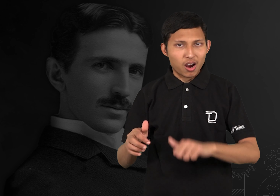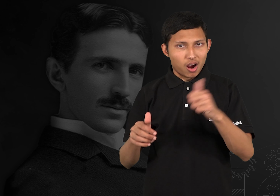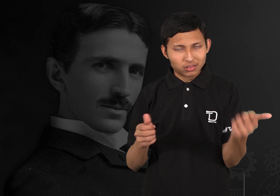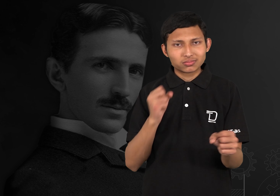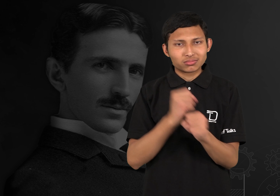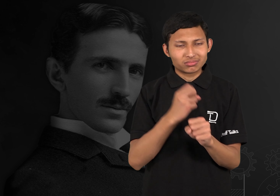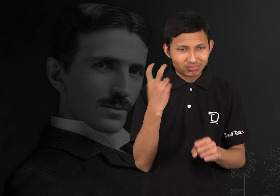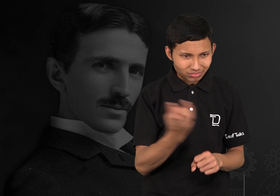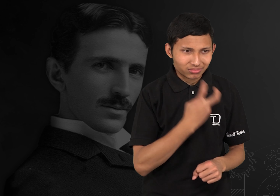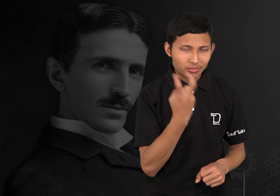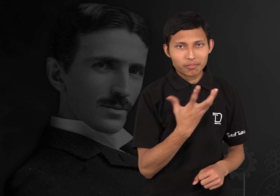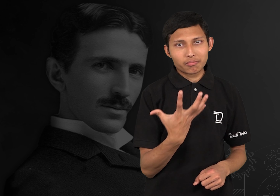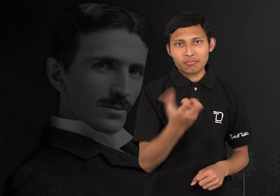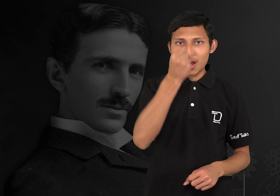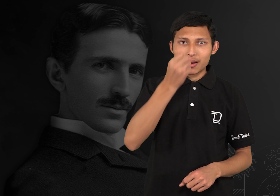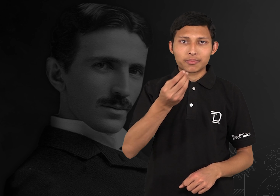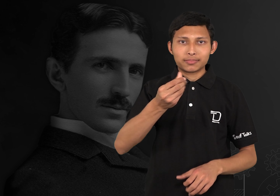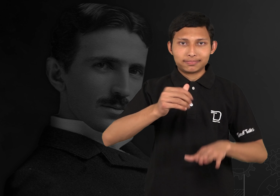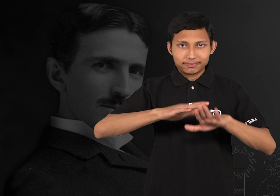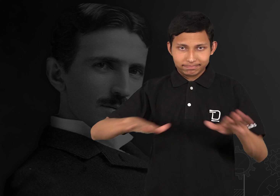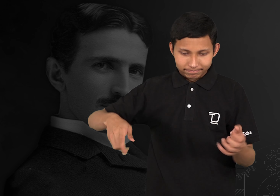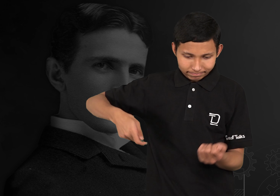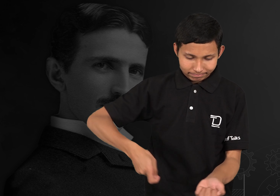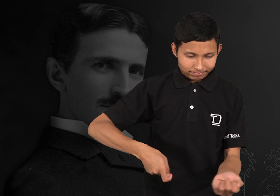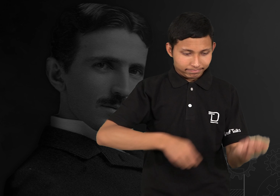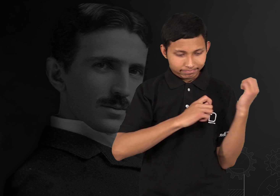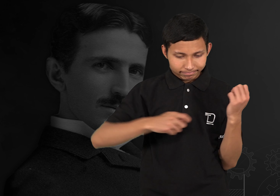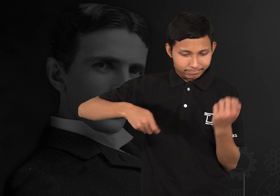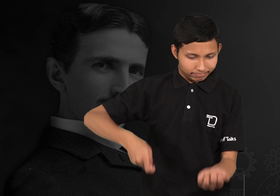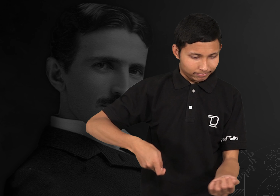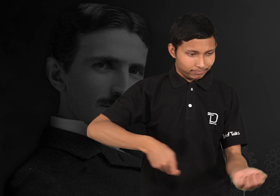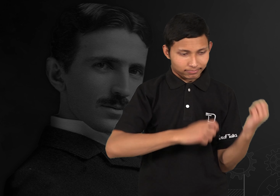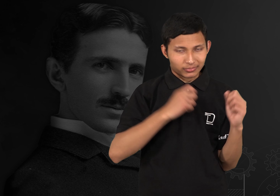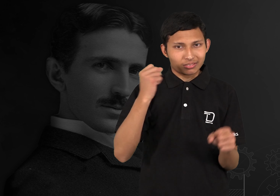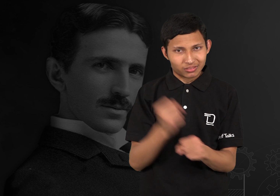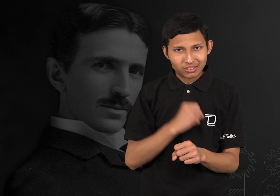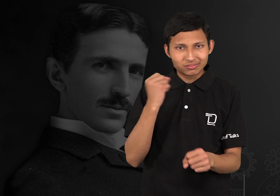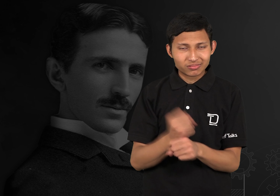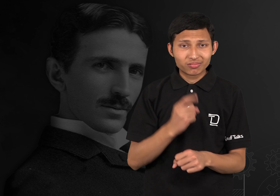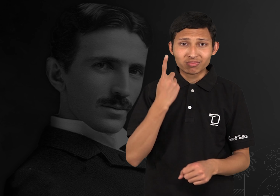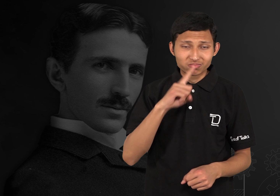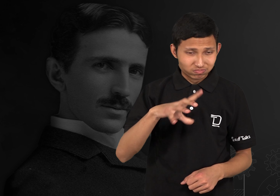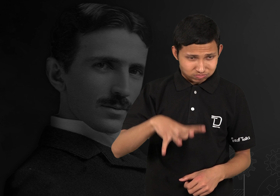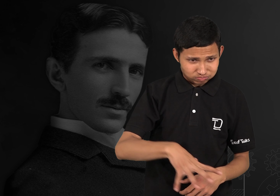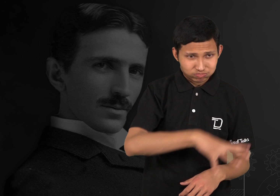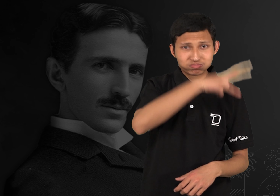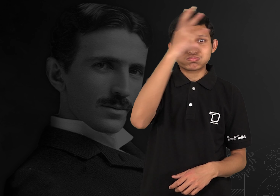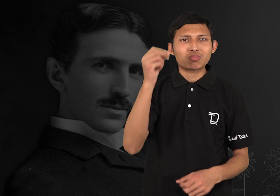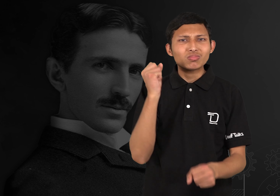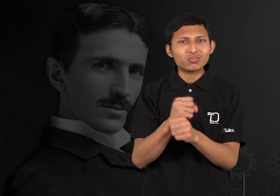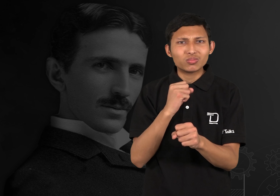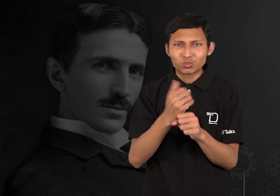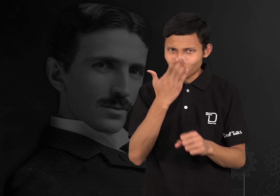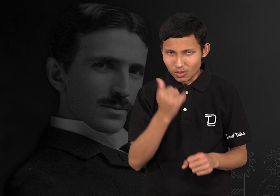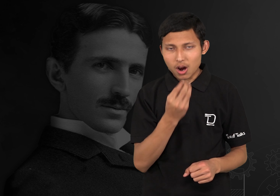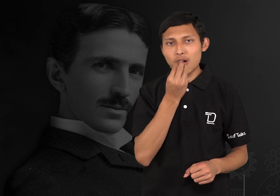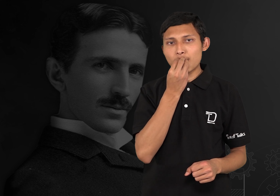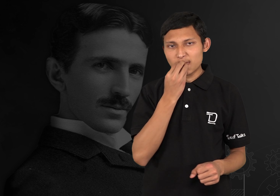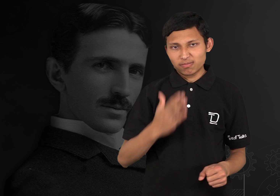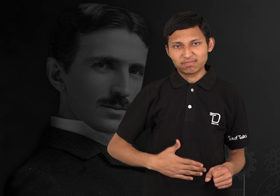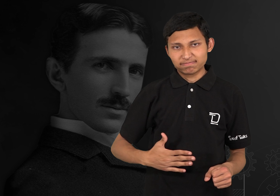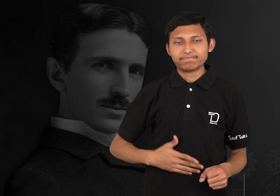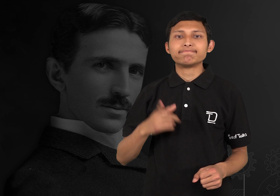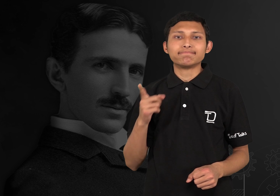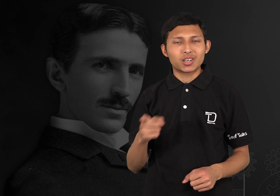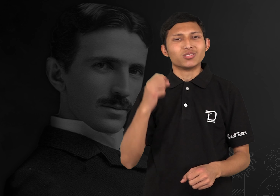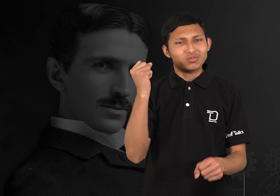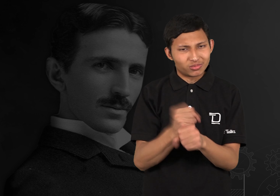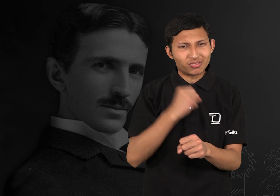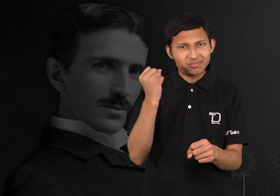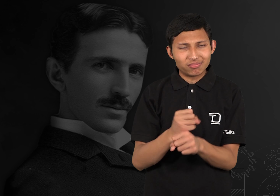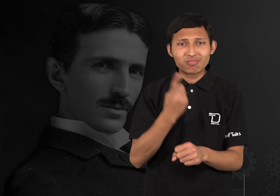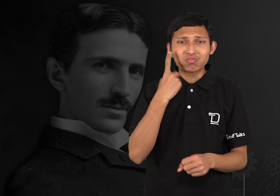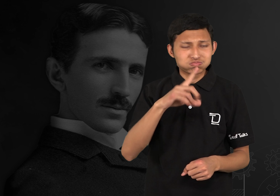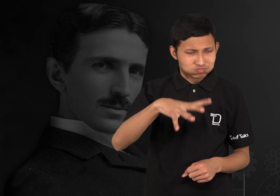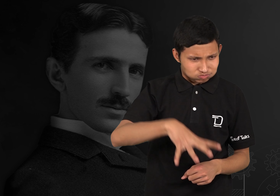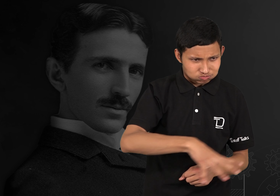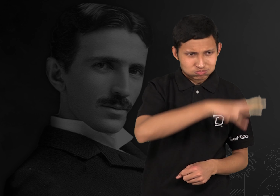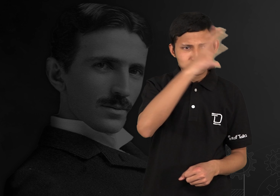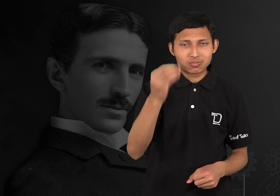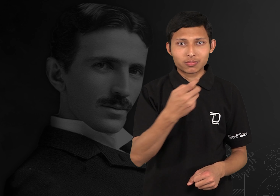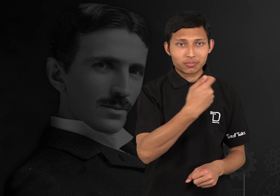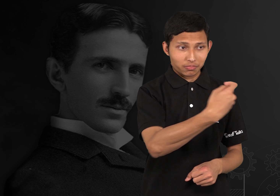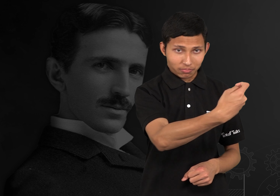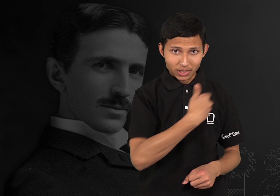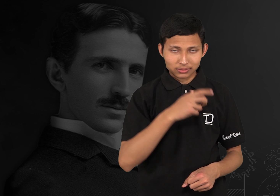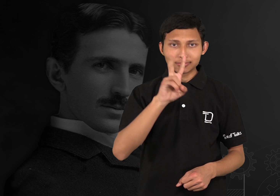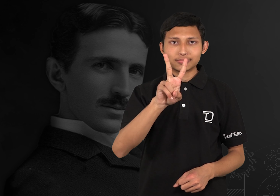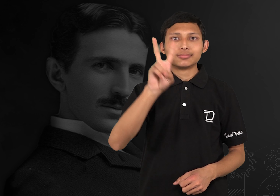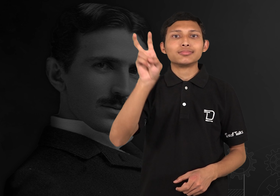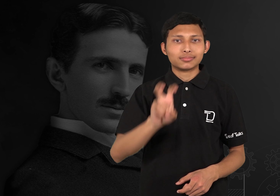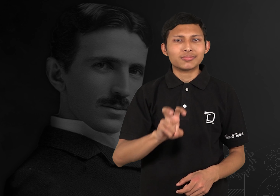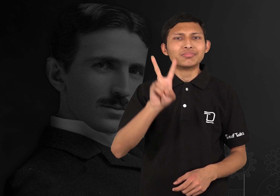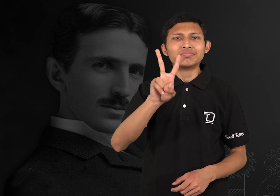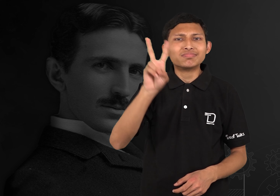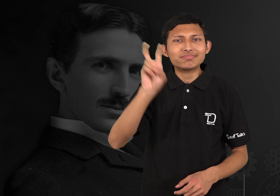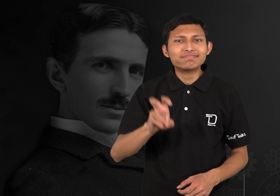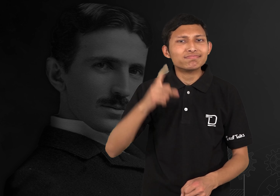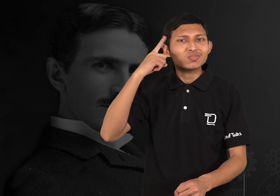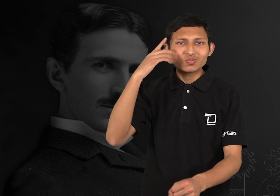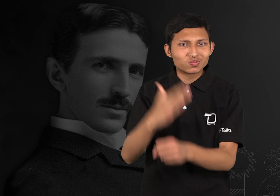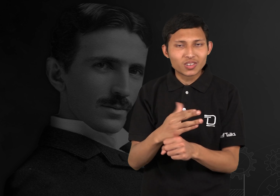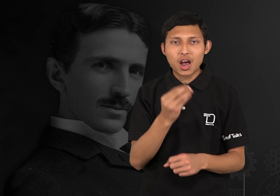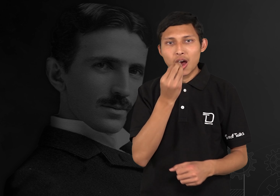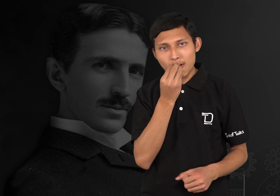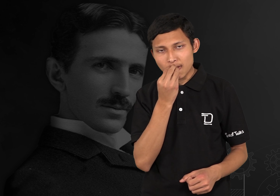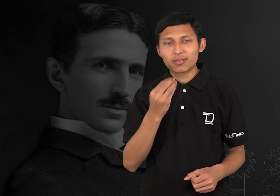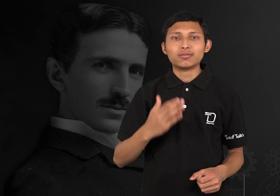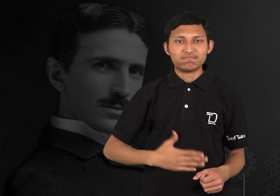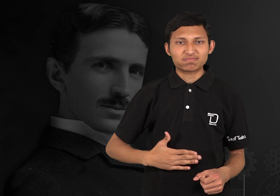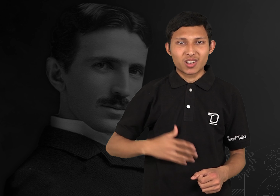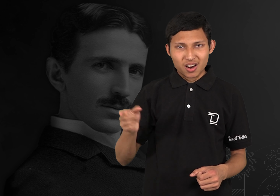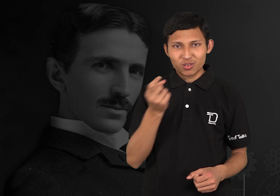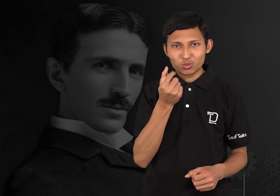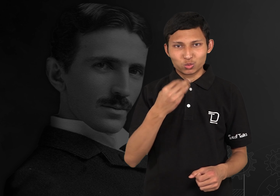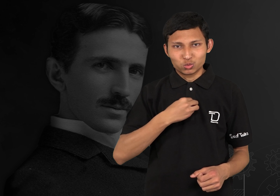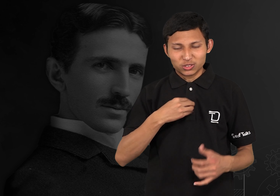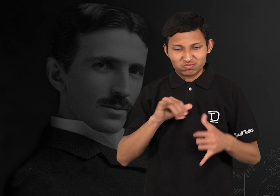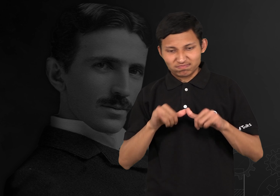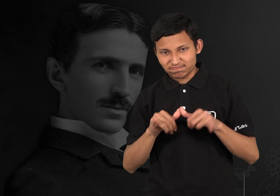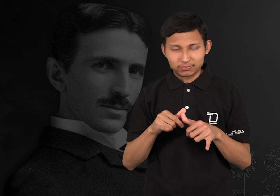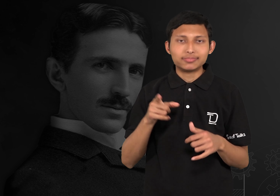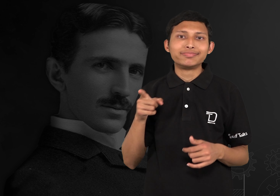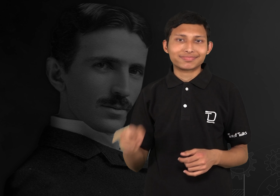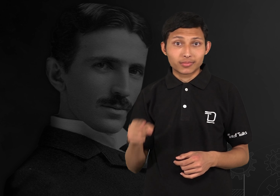Tesla had to take a job digging ditches for 2$ a day, to survive for his food,